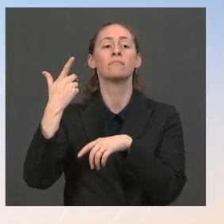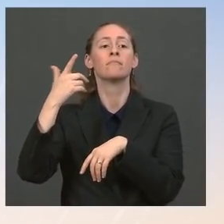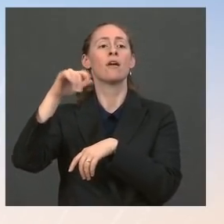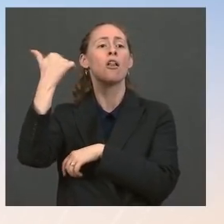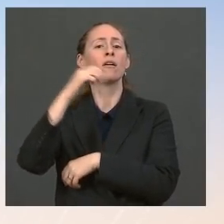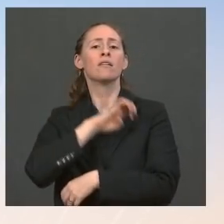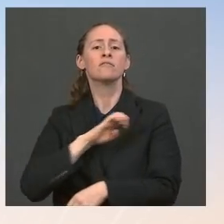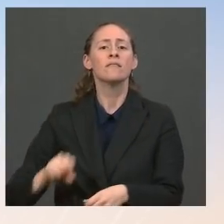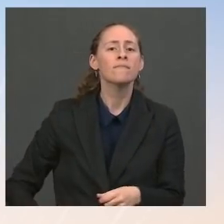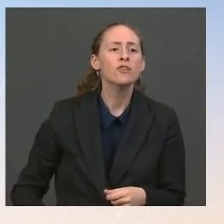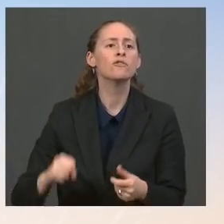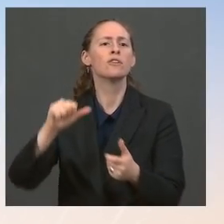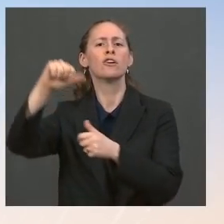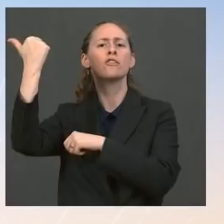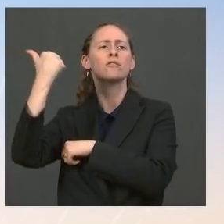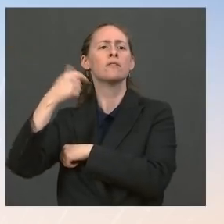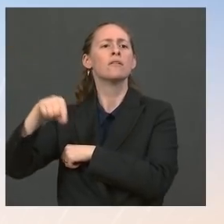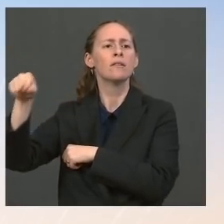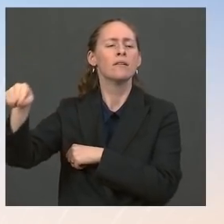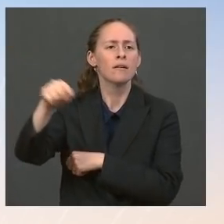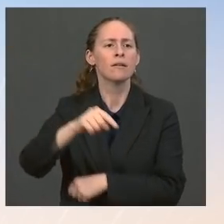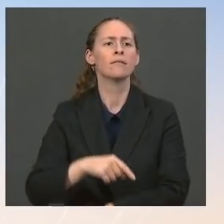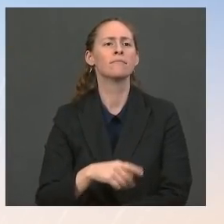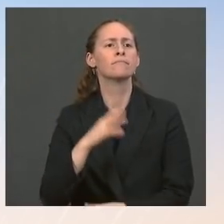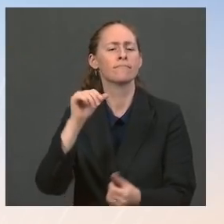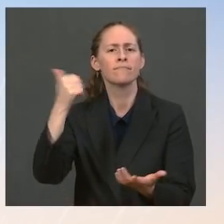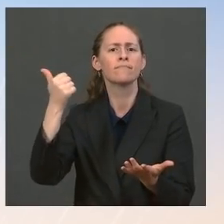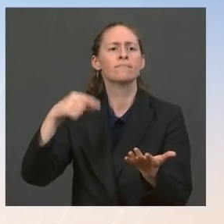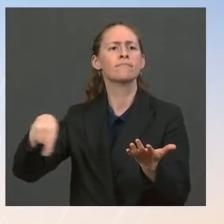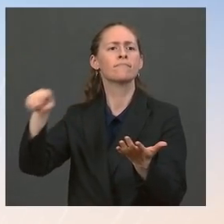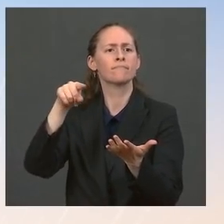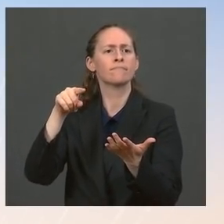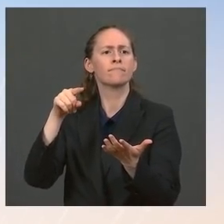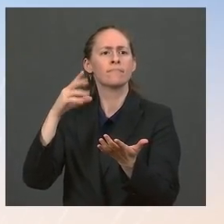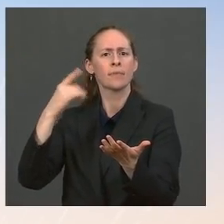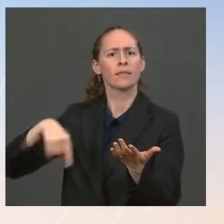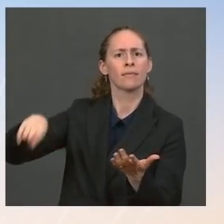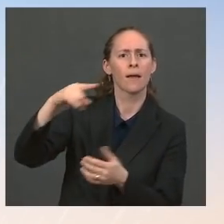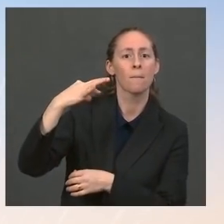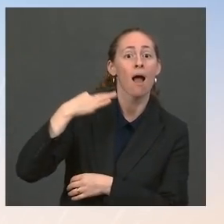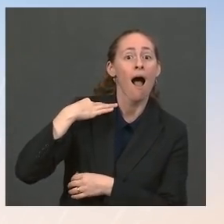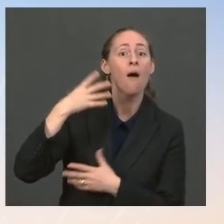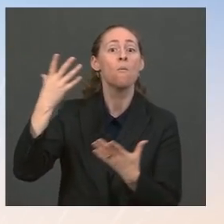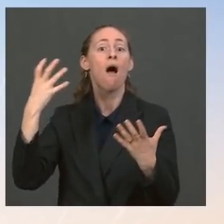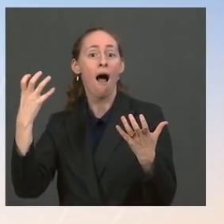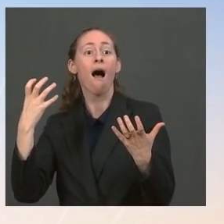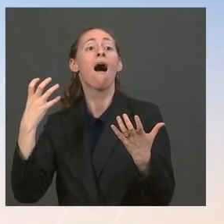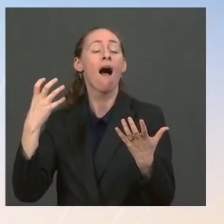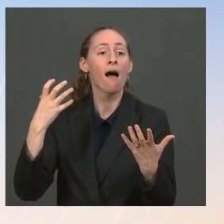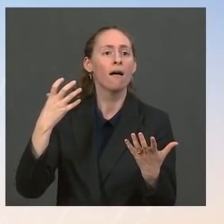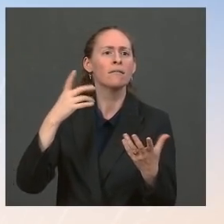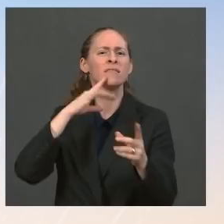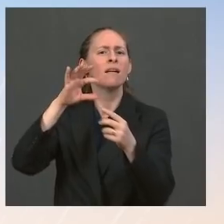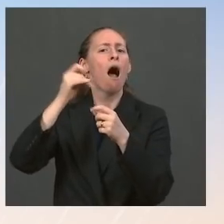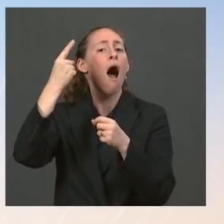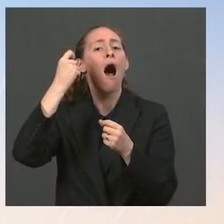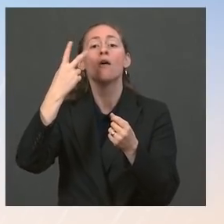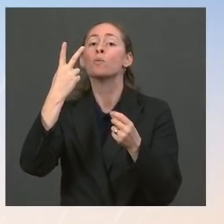It has been applied equally, and the exceptions that I cited have been the exceptions that have applied to all.